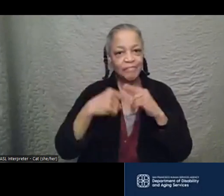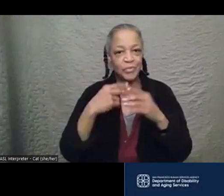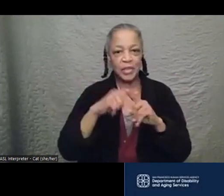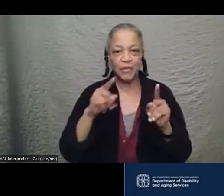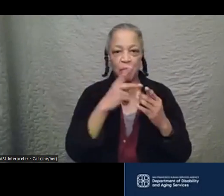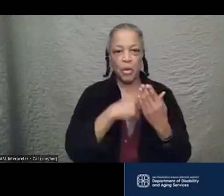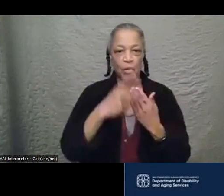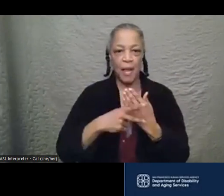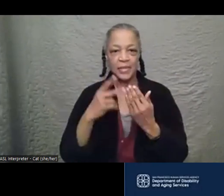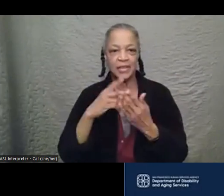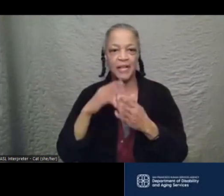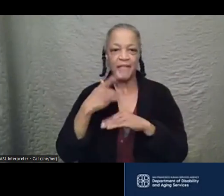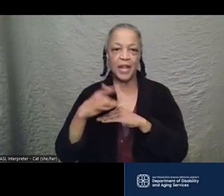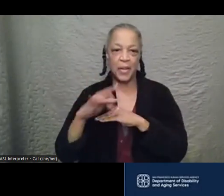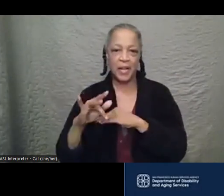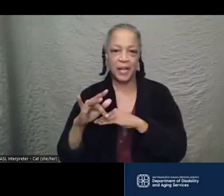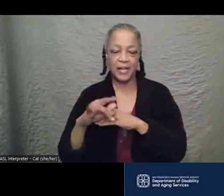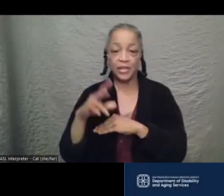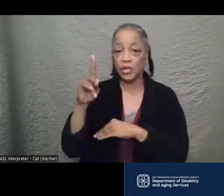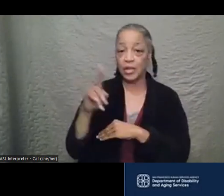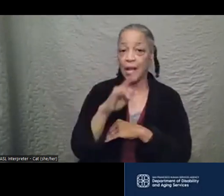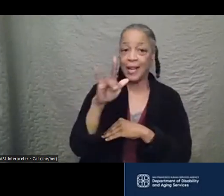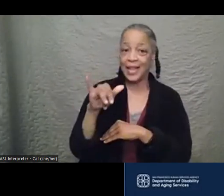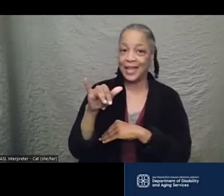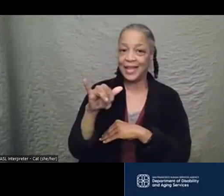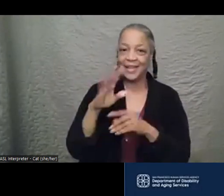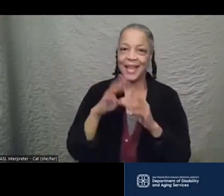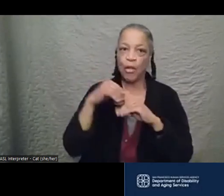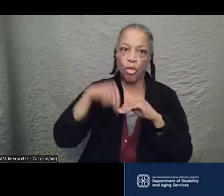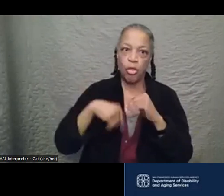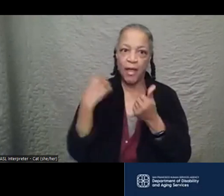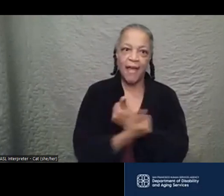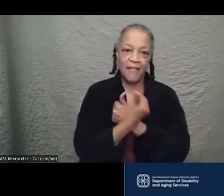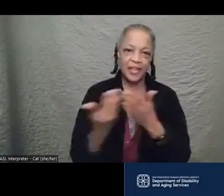[Video Playing]. Kelly will be able to go in depth into everything but it will be a